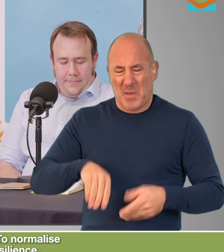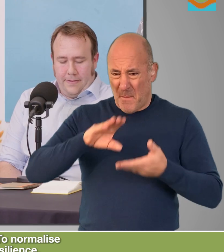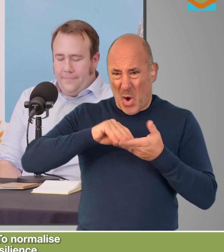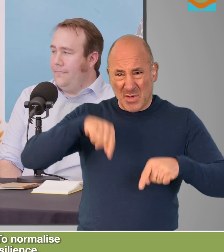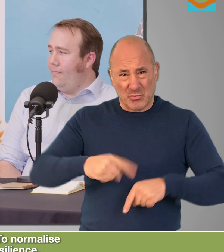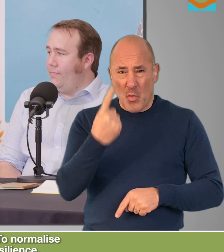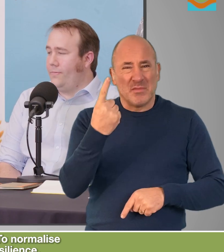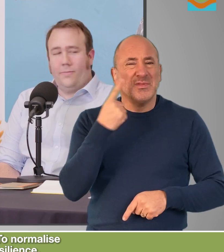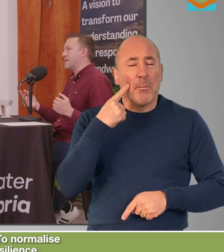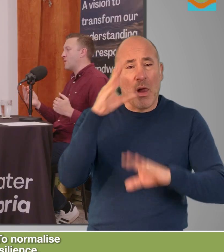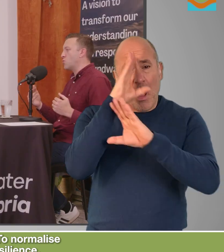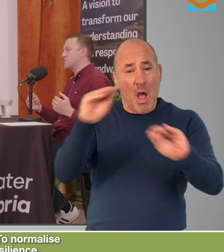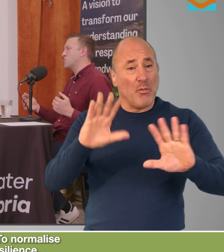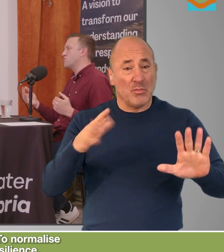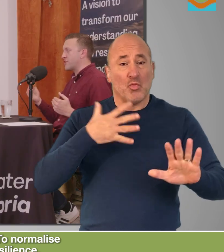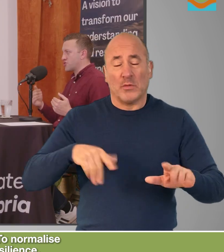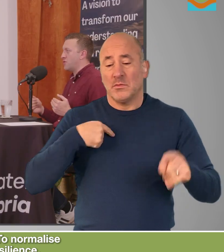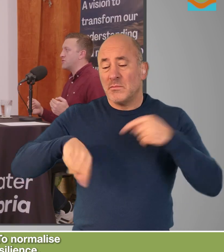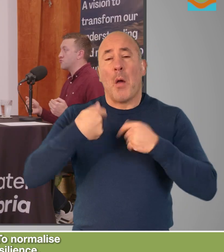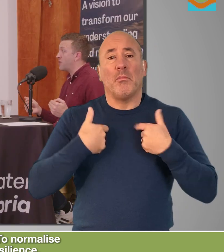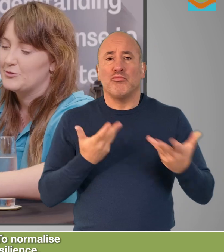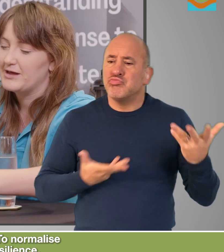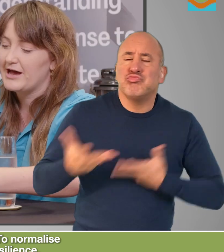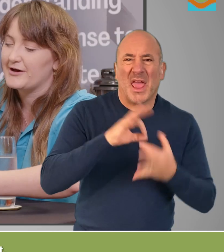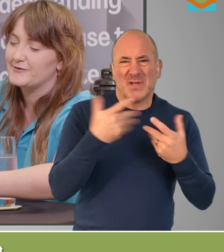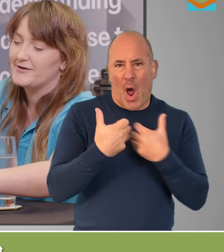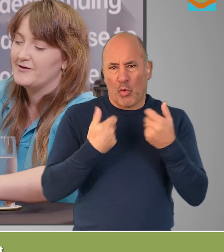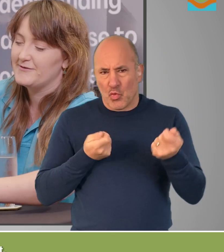has one simple message: To normalise the conversation on resilience, our environment,